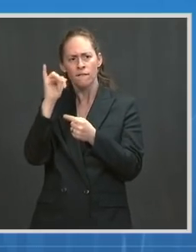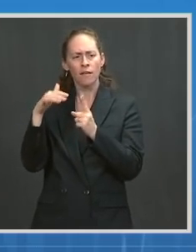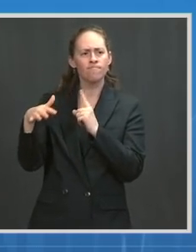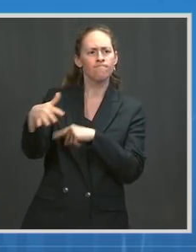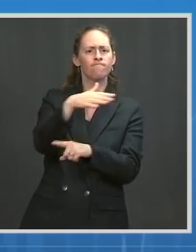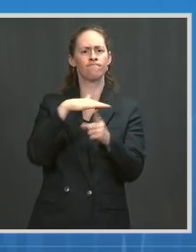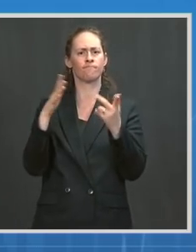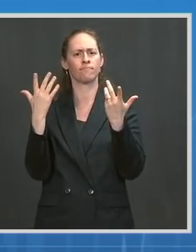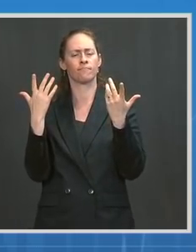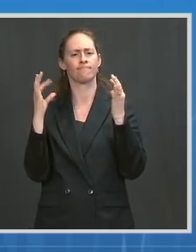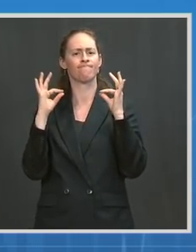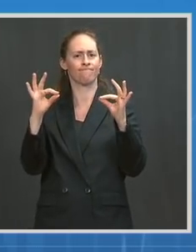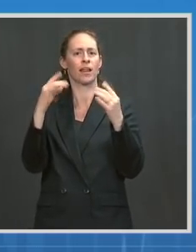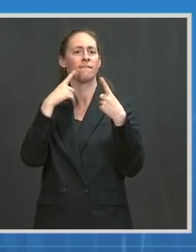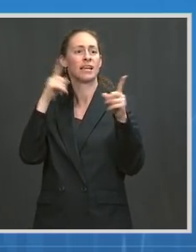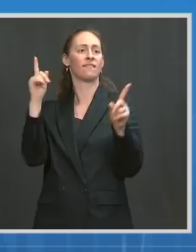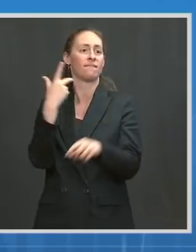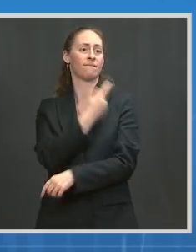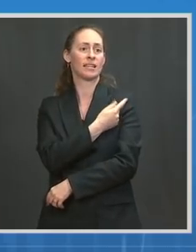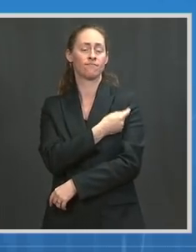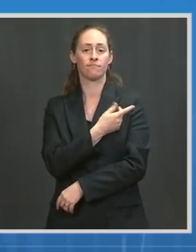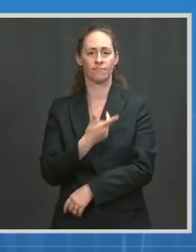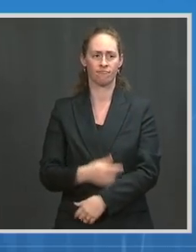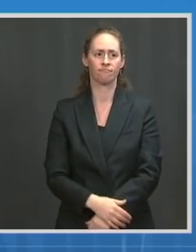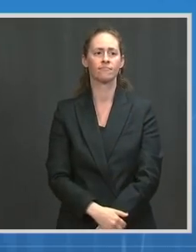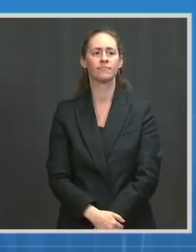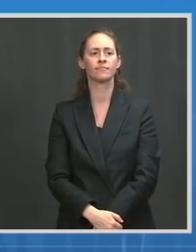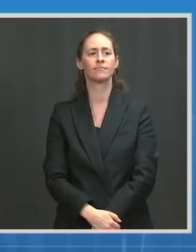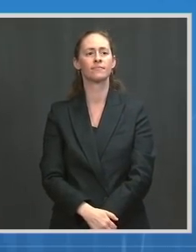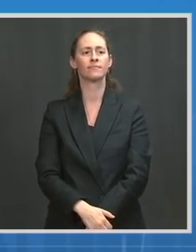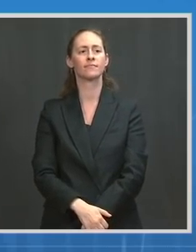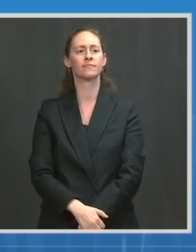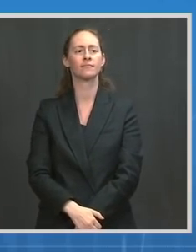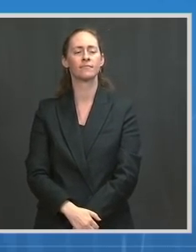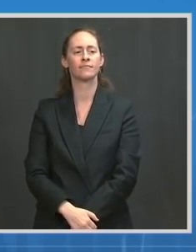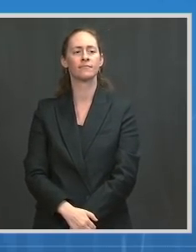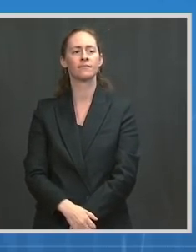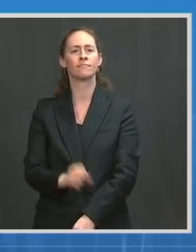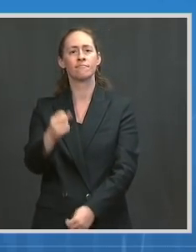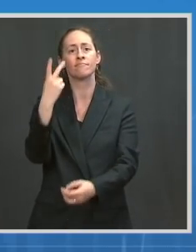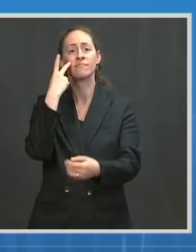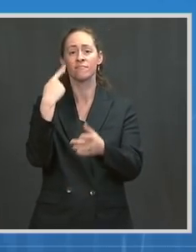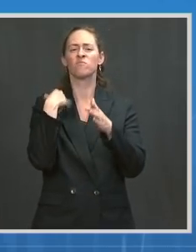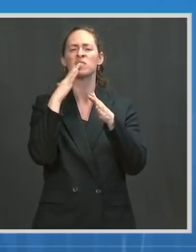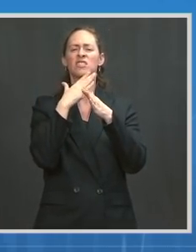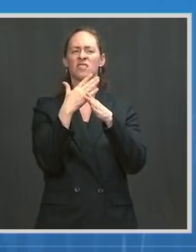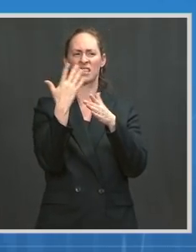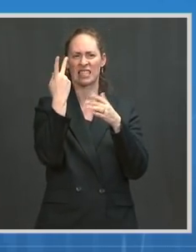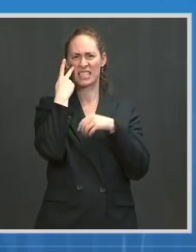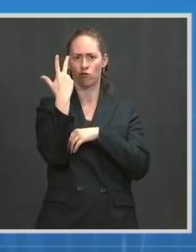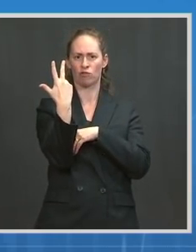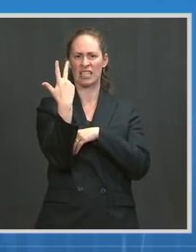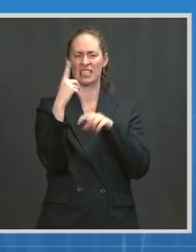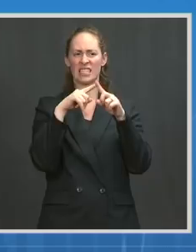On this slide, there are three recently published studies -- one from Israel published in the Journal of the American Medical Association,